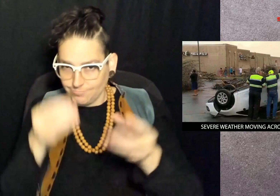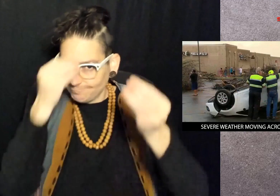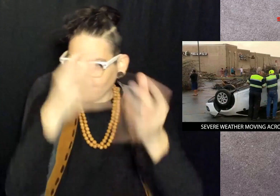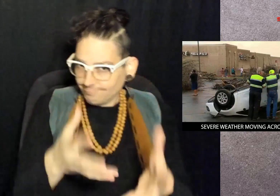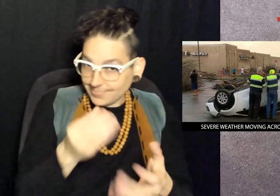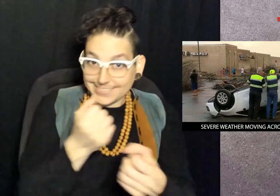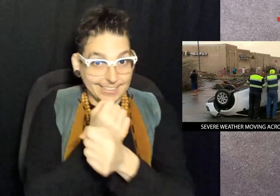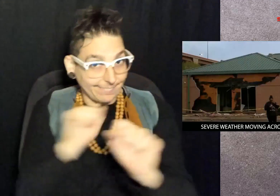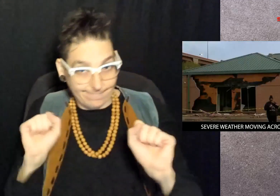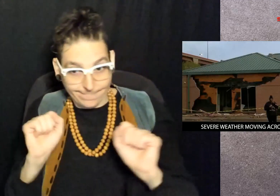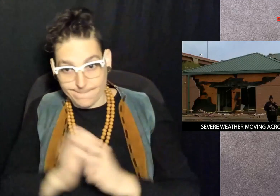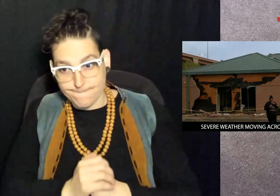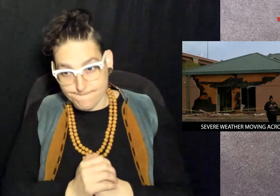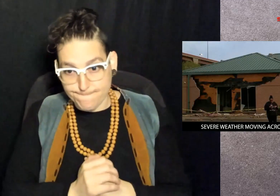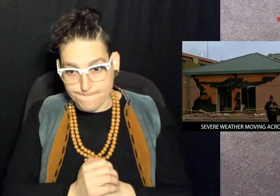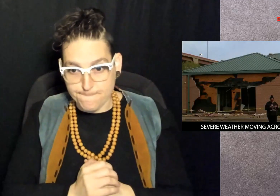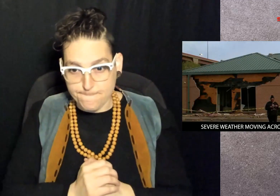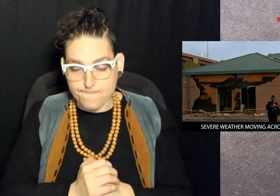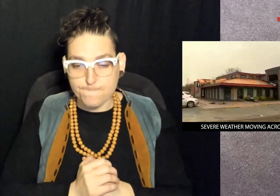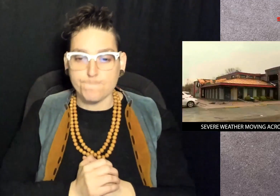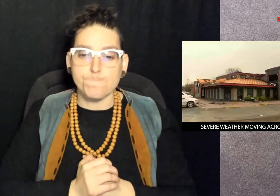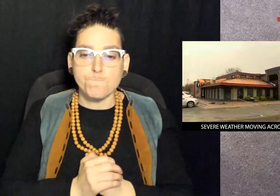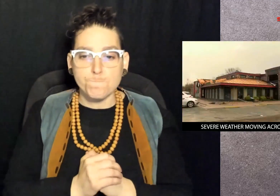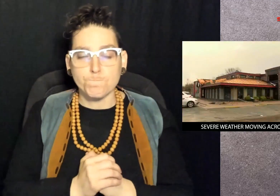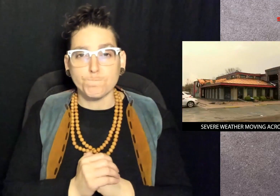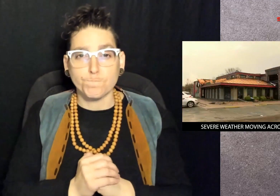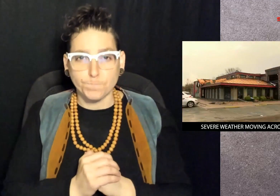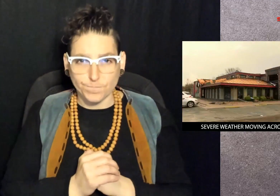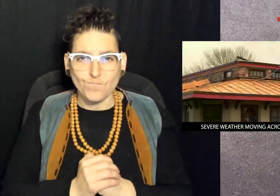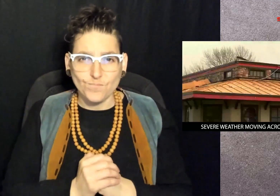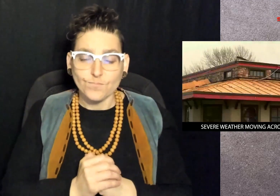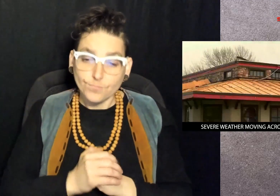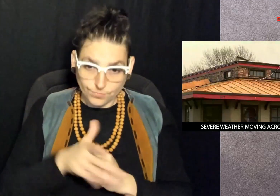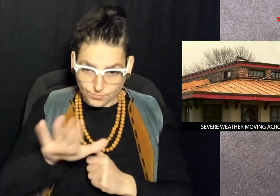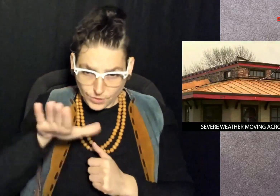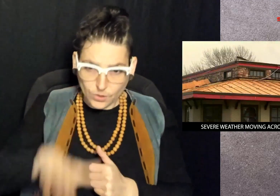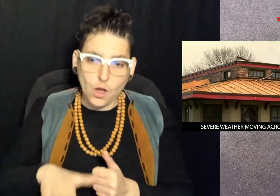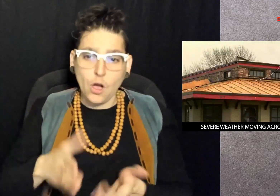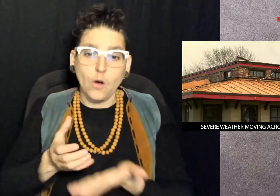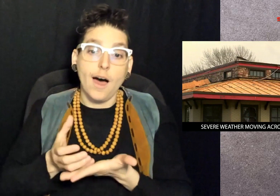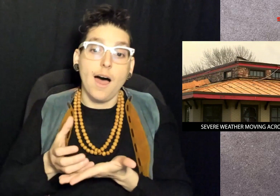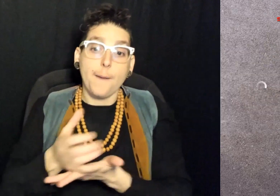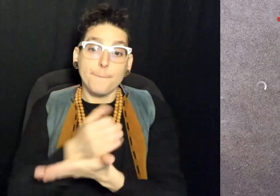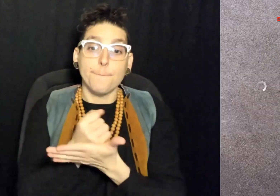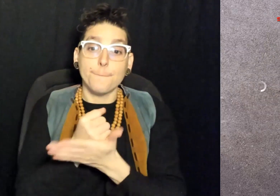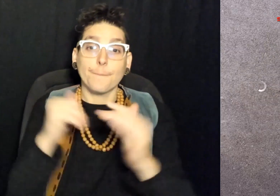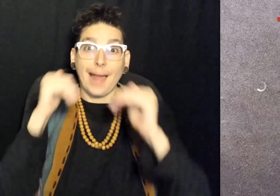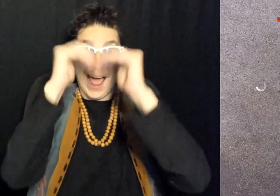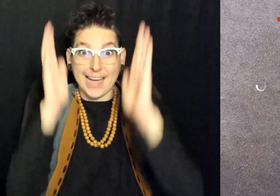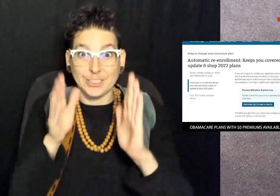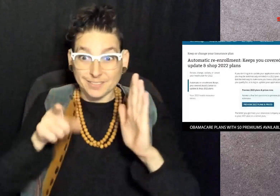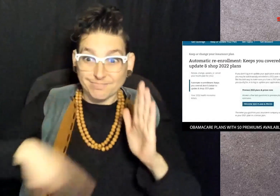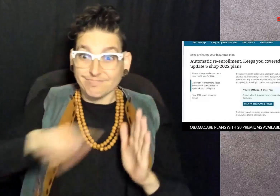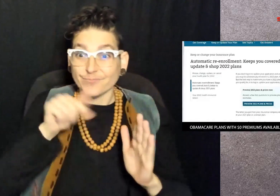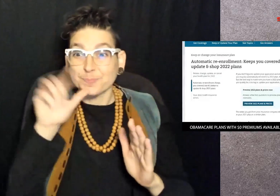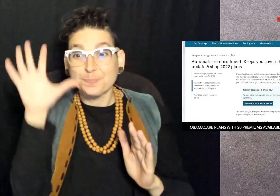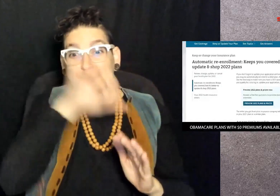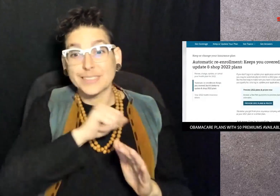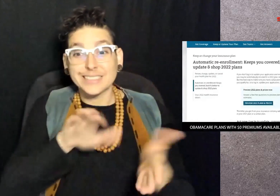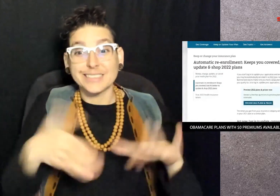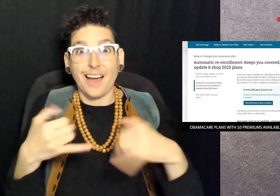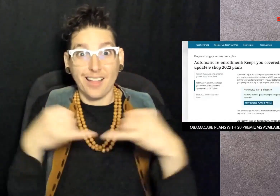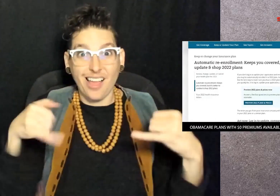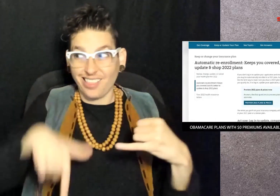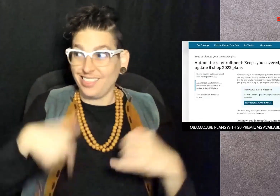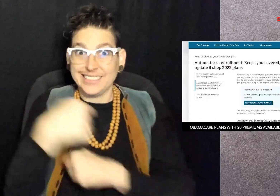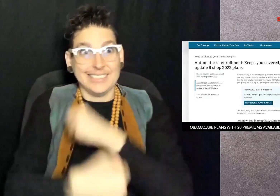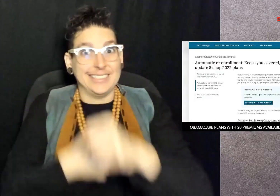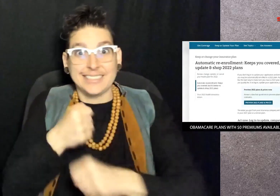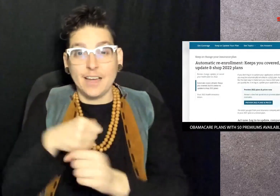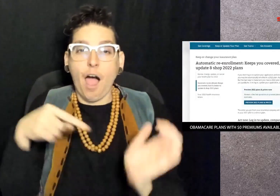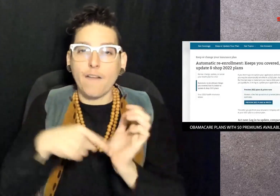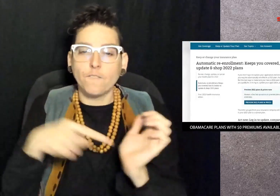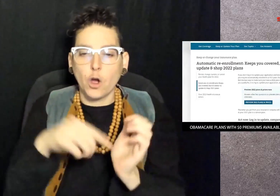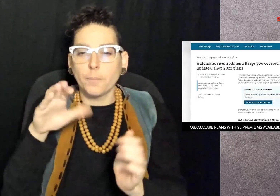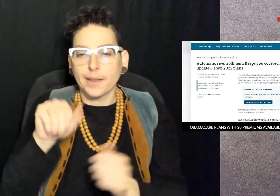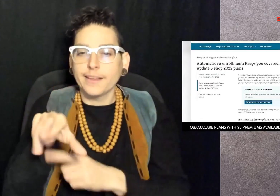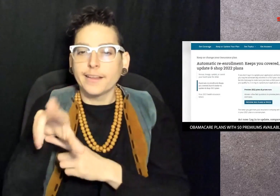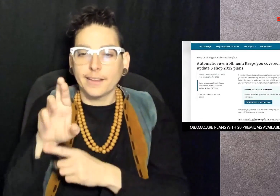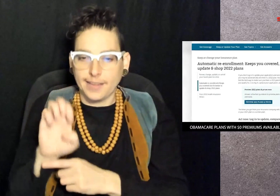to keep our viewers informed and safe low income households who missed the deadline